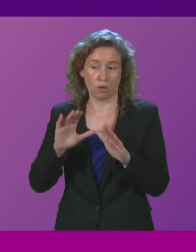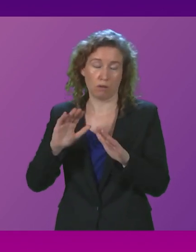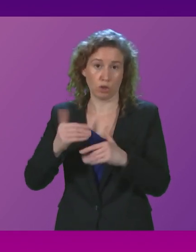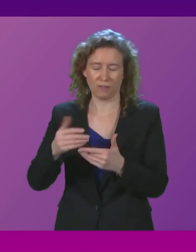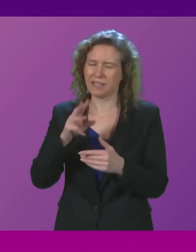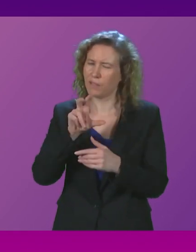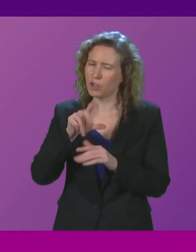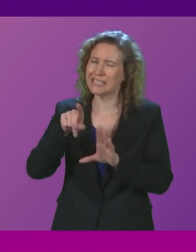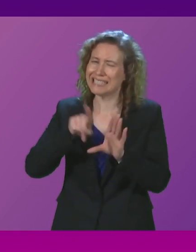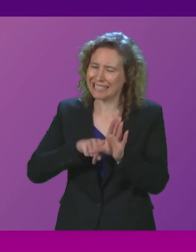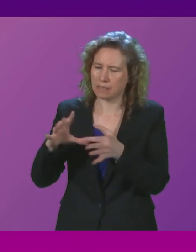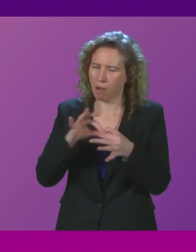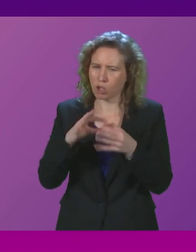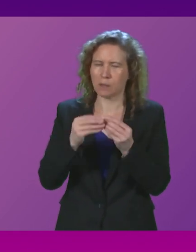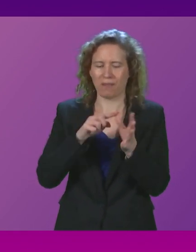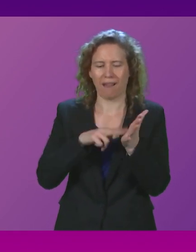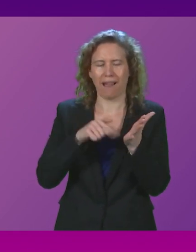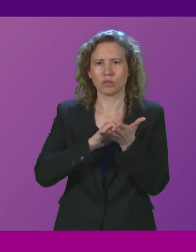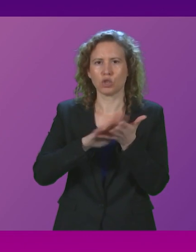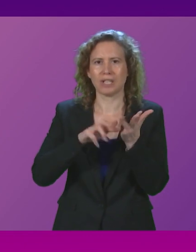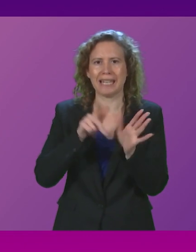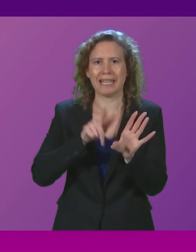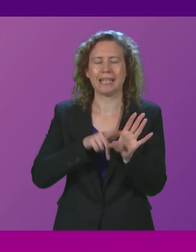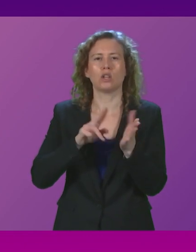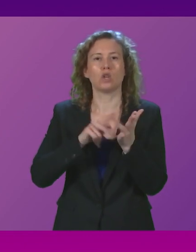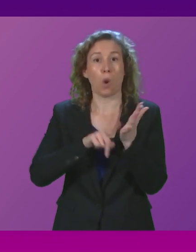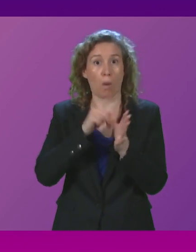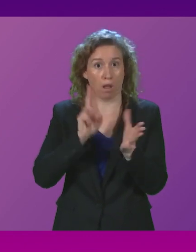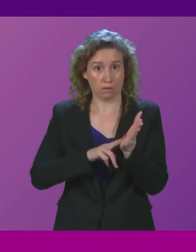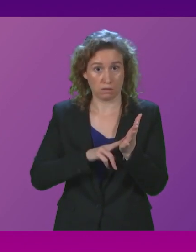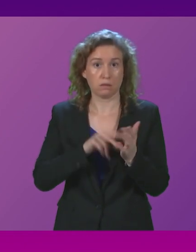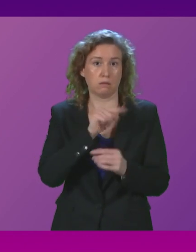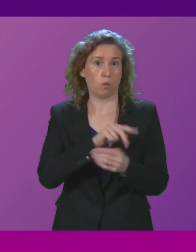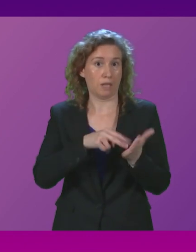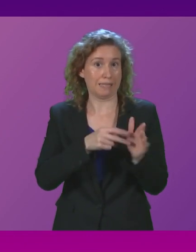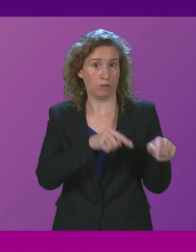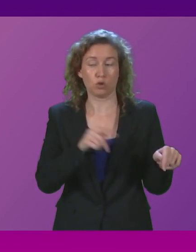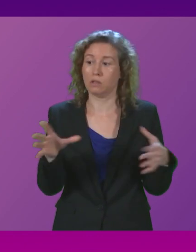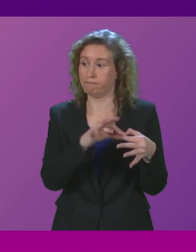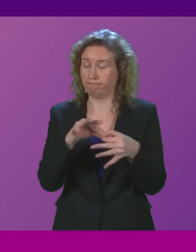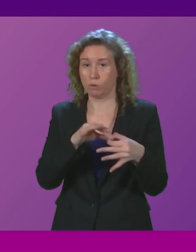with Anthony Nolan and I thank the service for its continued hard work in raising awareness of the issue.